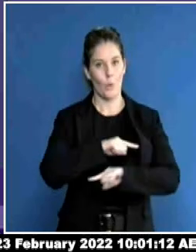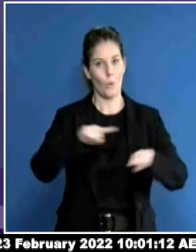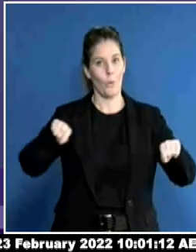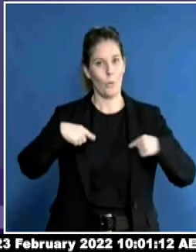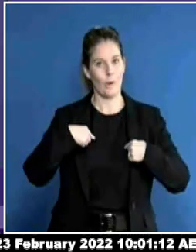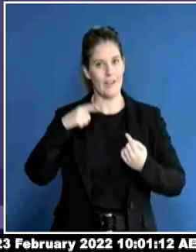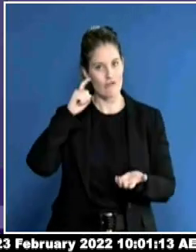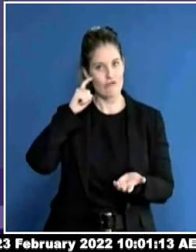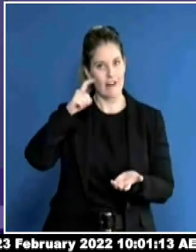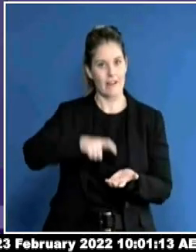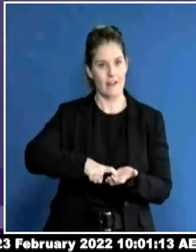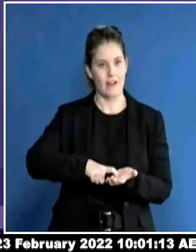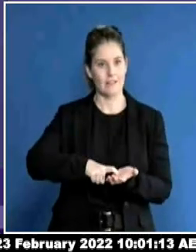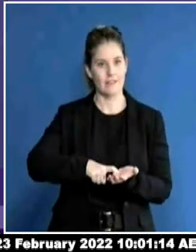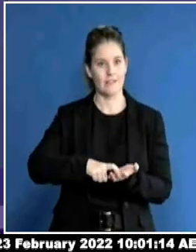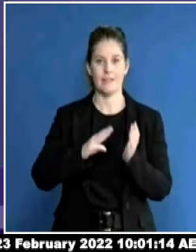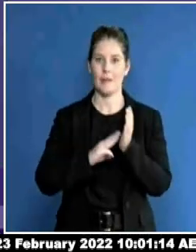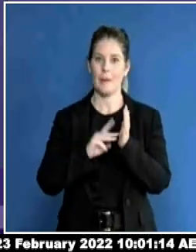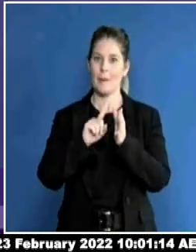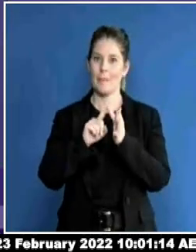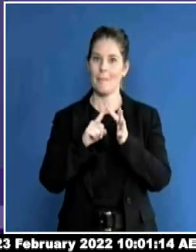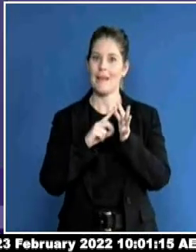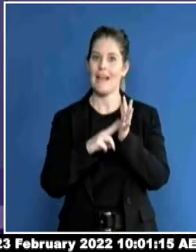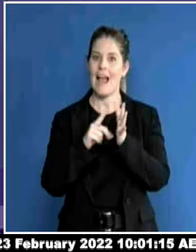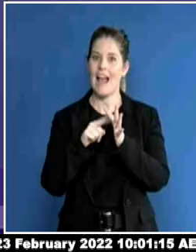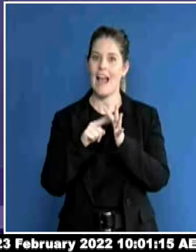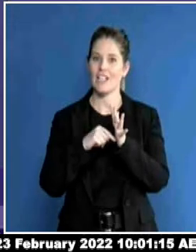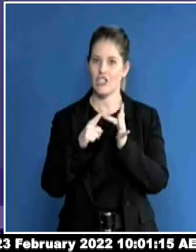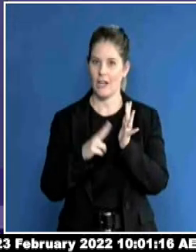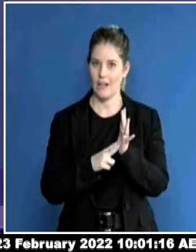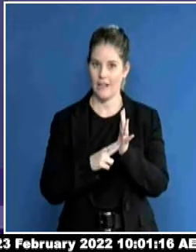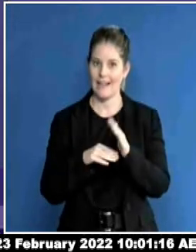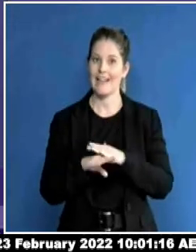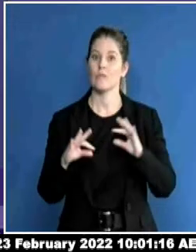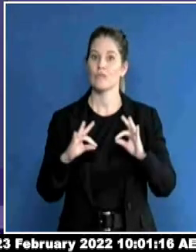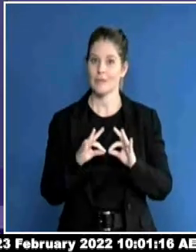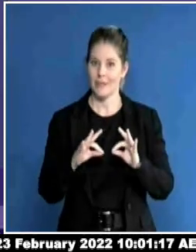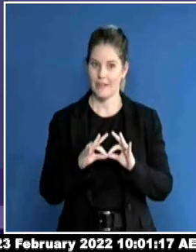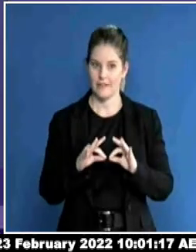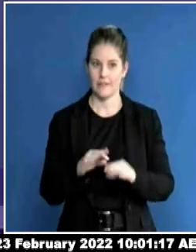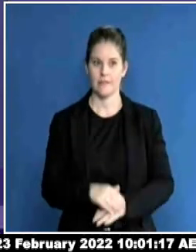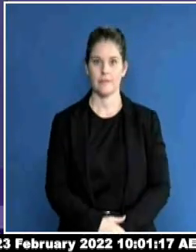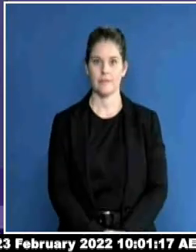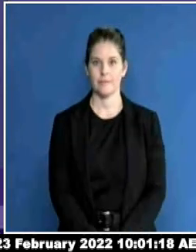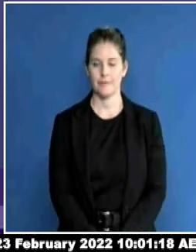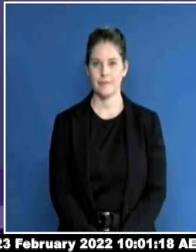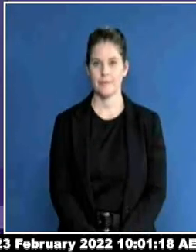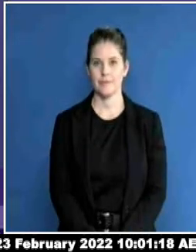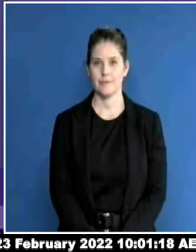(Speaks in indigenous language).